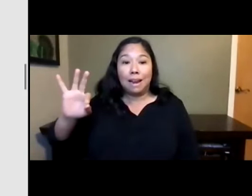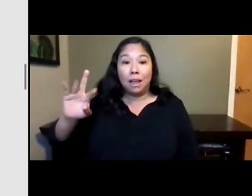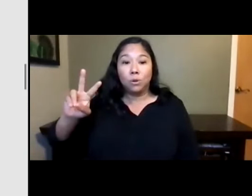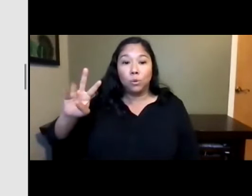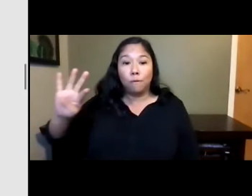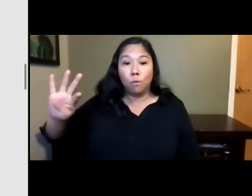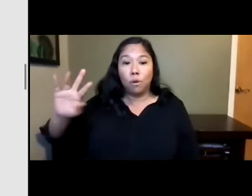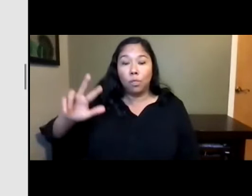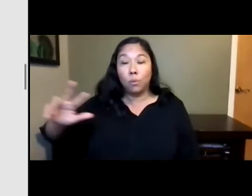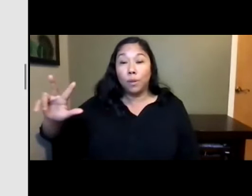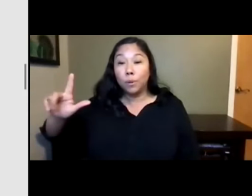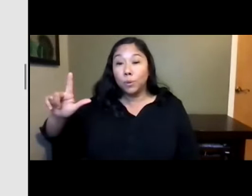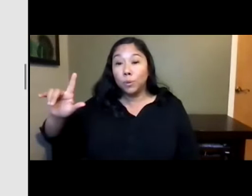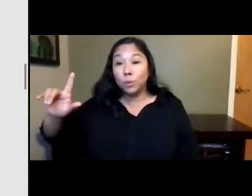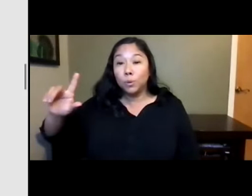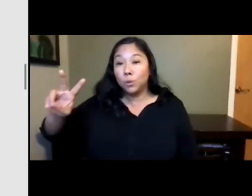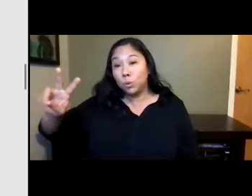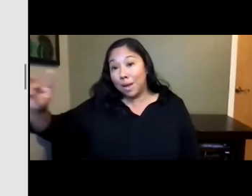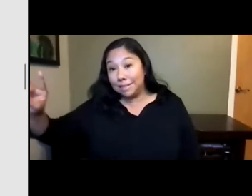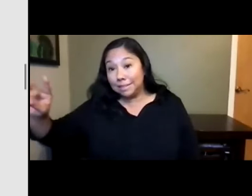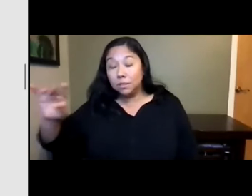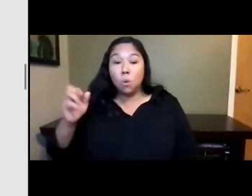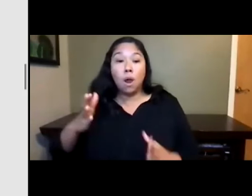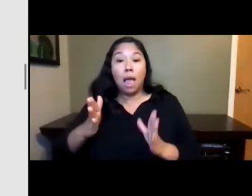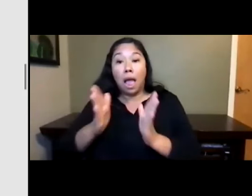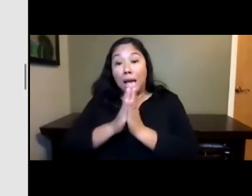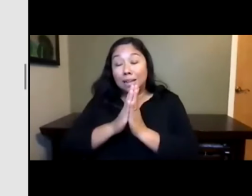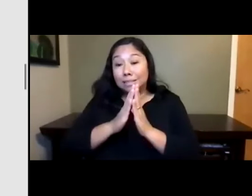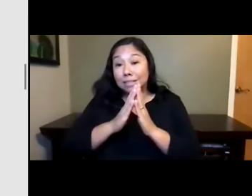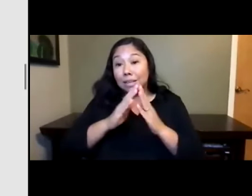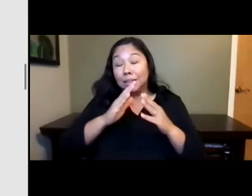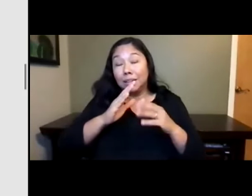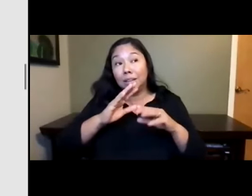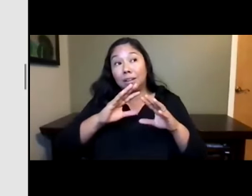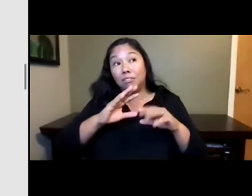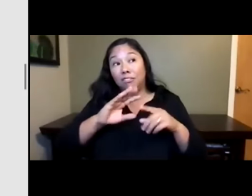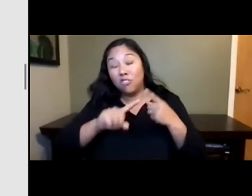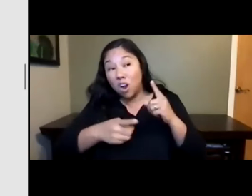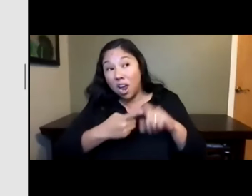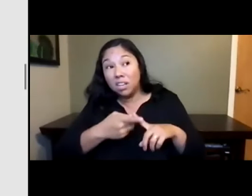or ask a household member or friend for a ride and invite them to the activity.